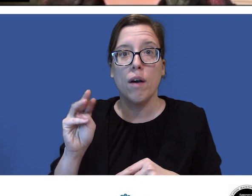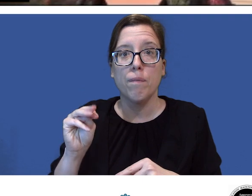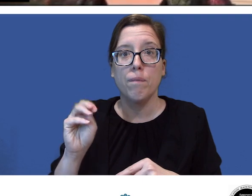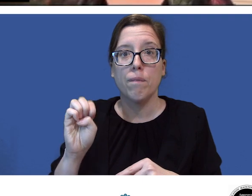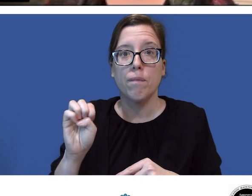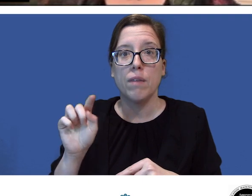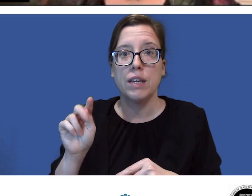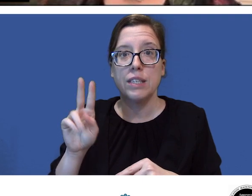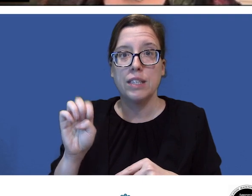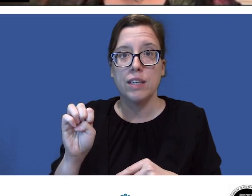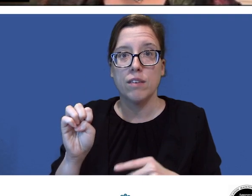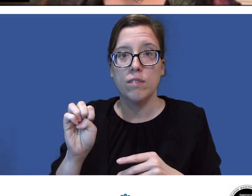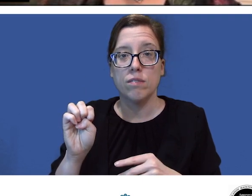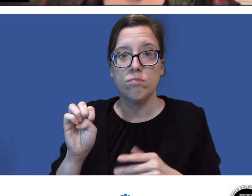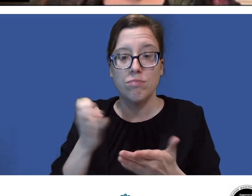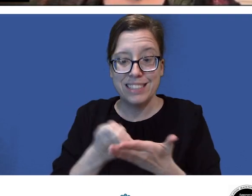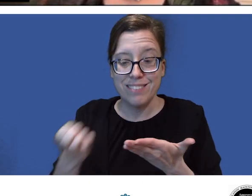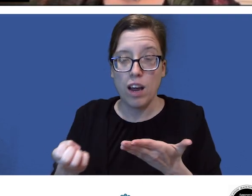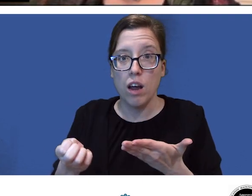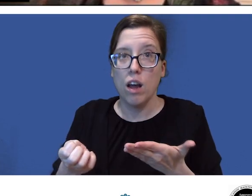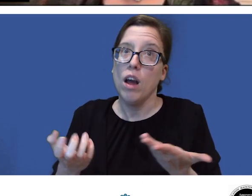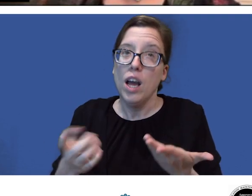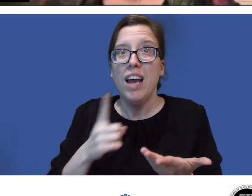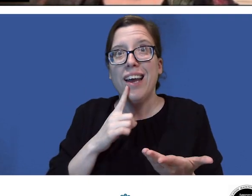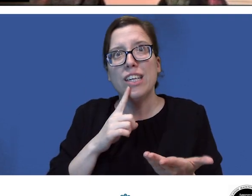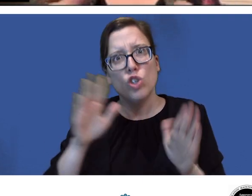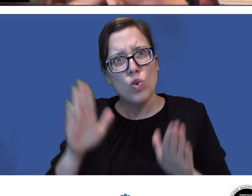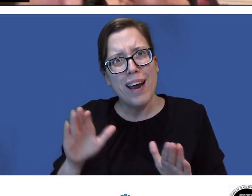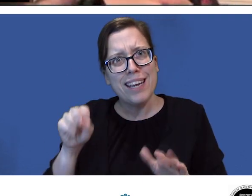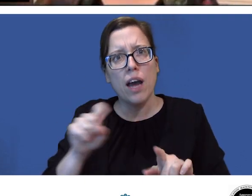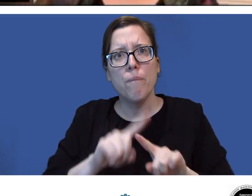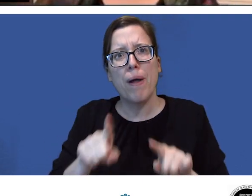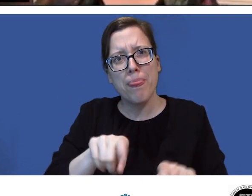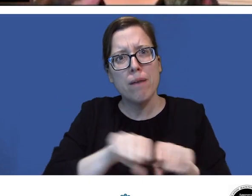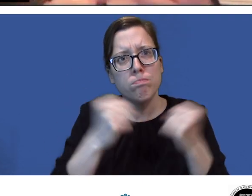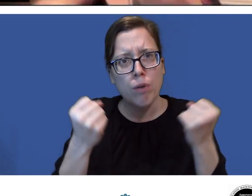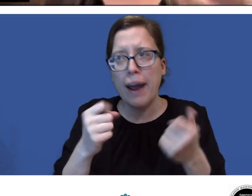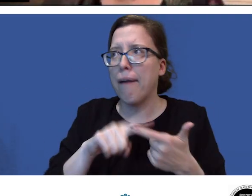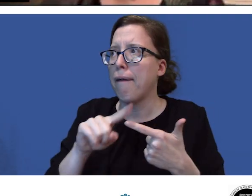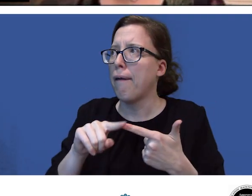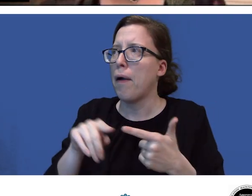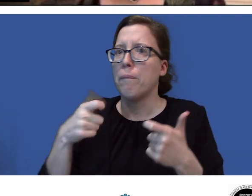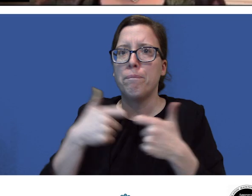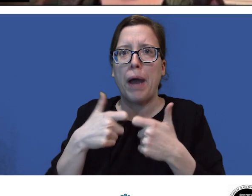augmentative communication devices, that's great, but they break and batteries go dead.